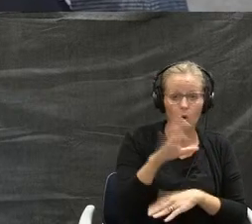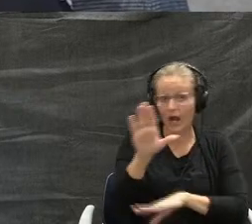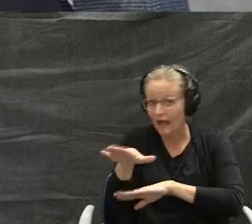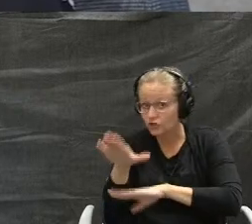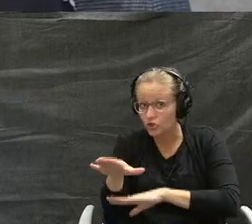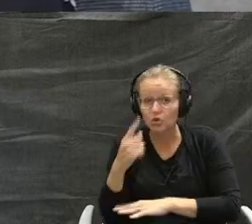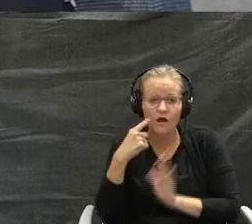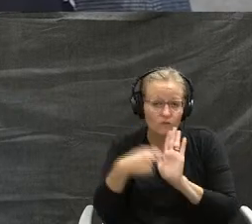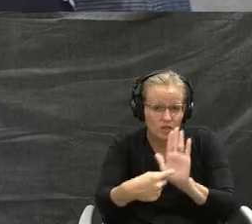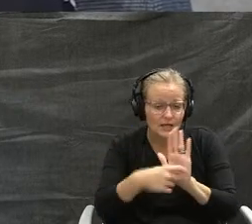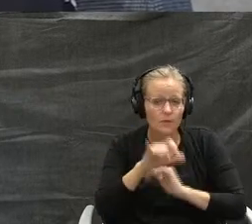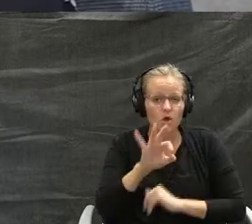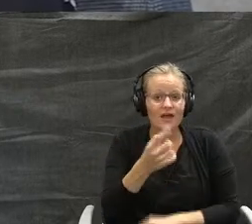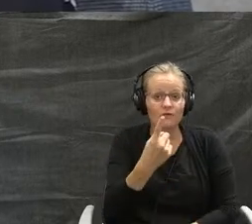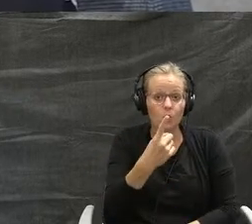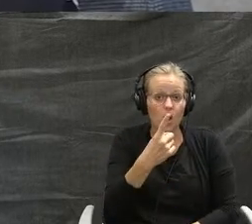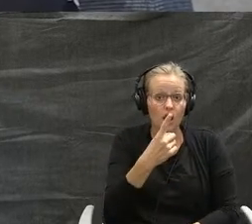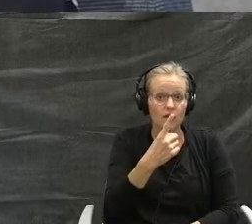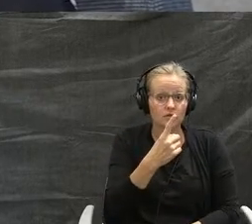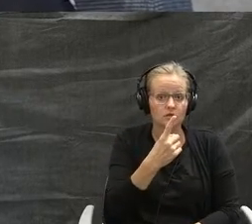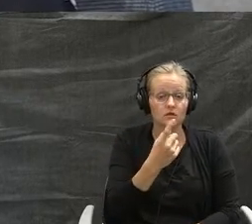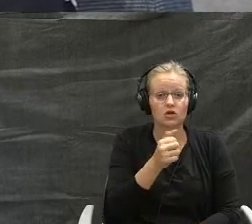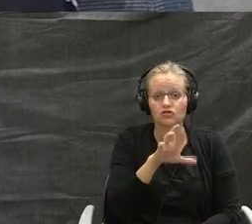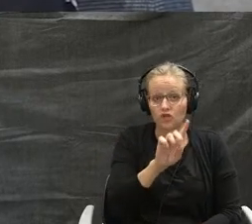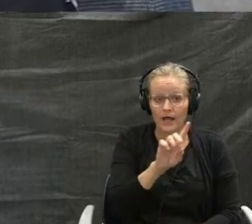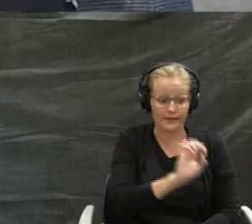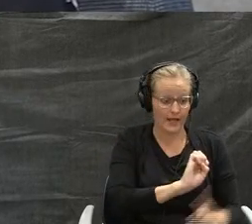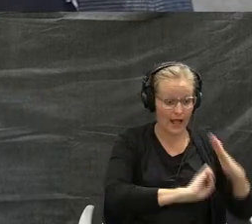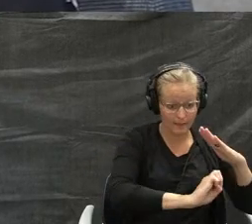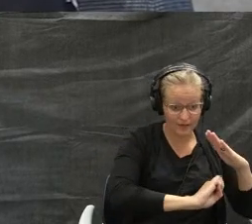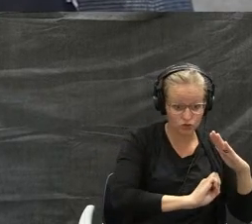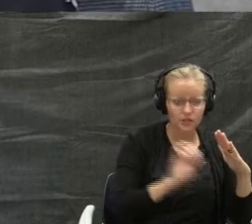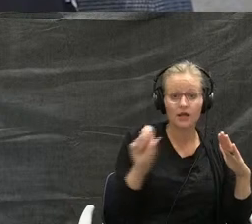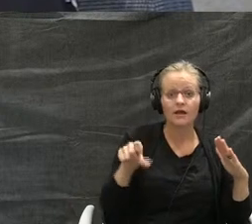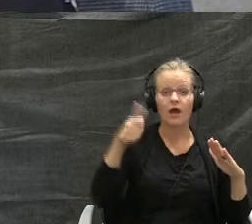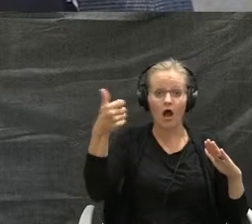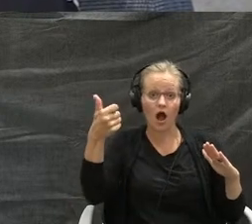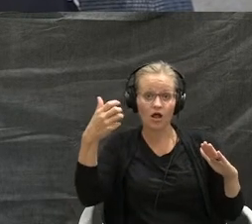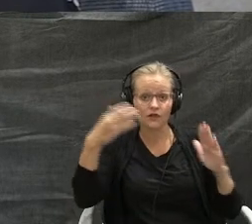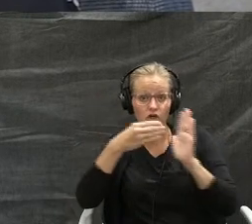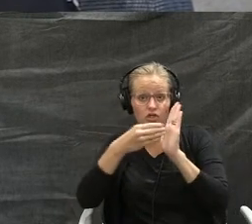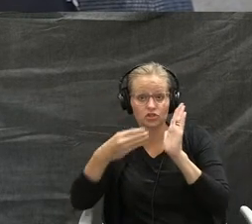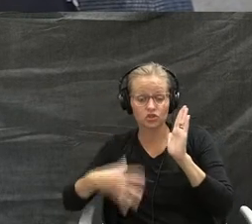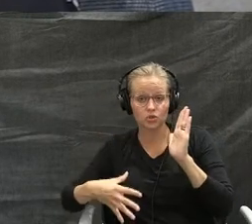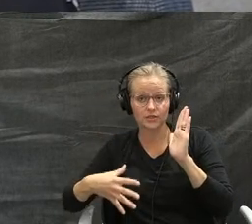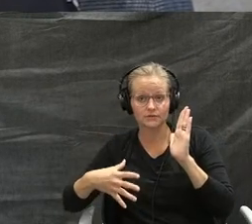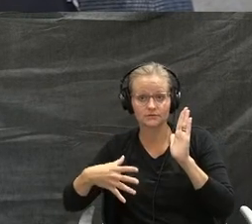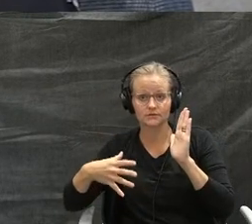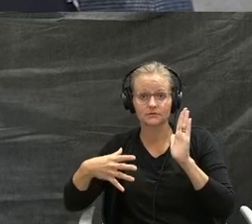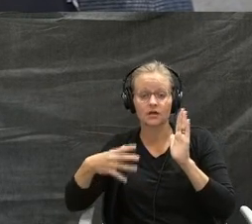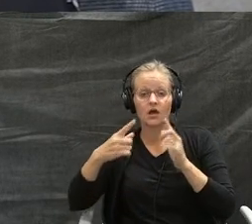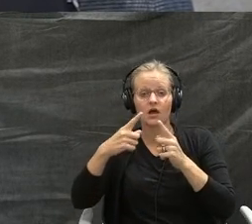elementary school and another from the same family is at the middle school, will they both be put in the same time slot?